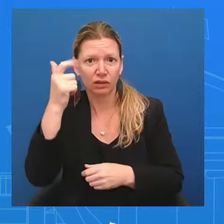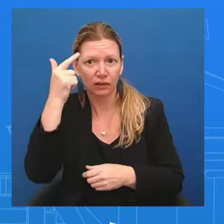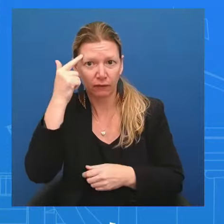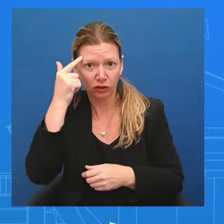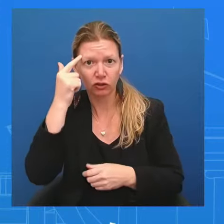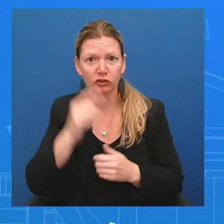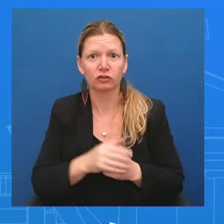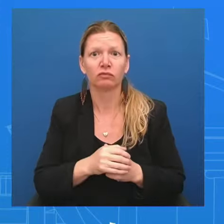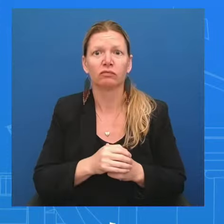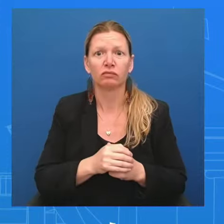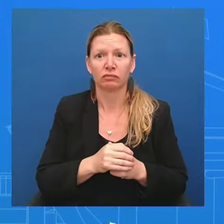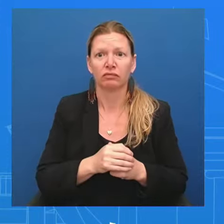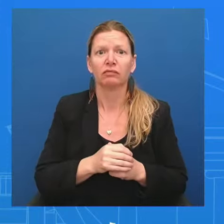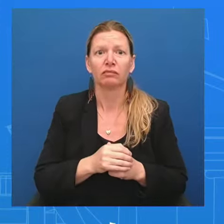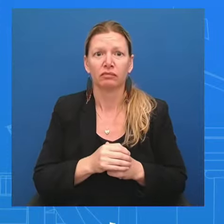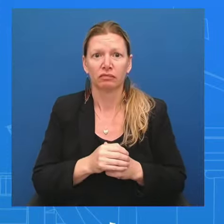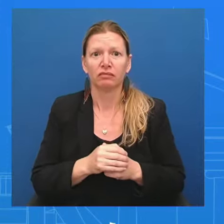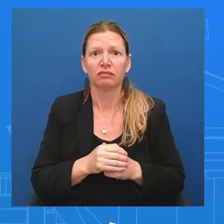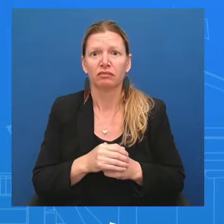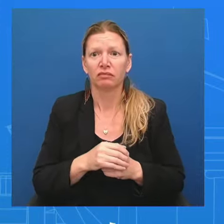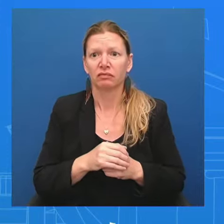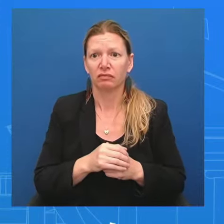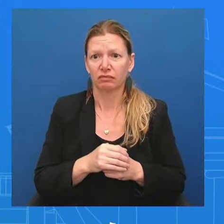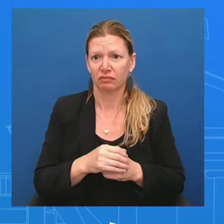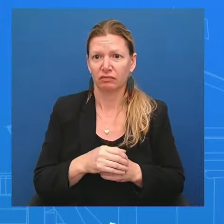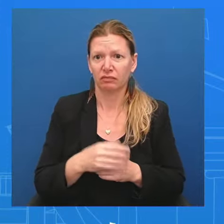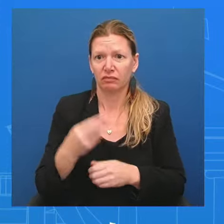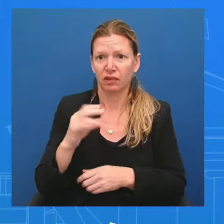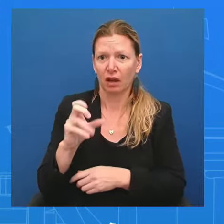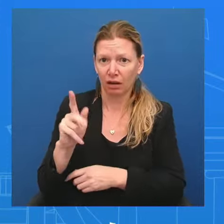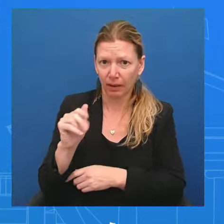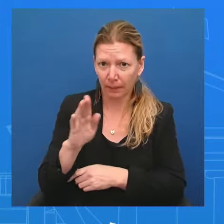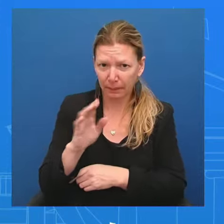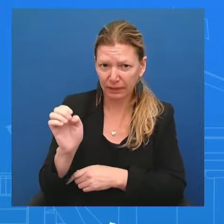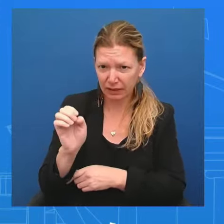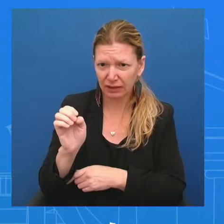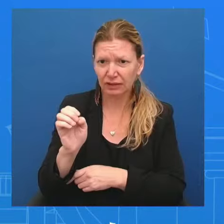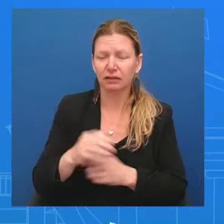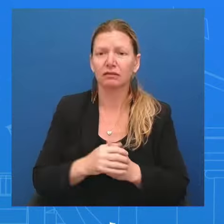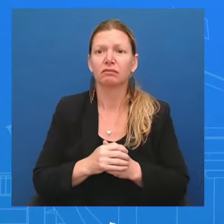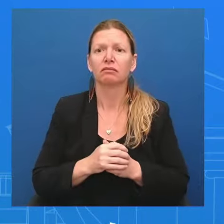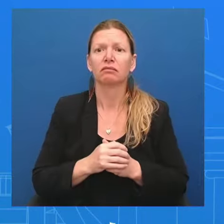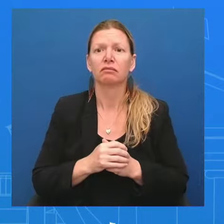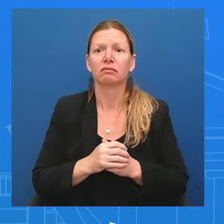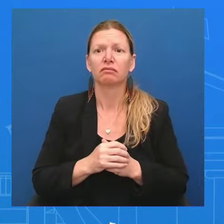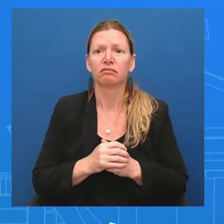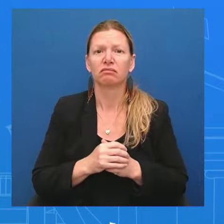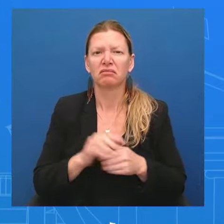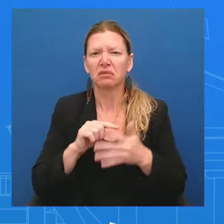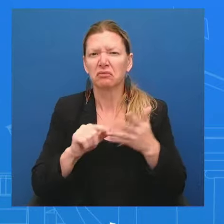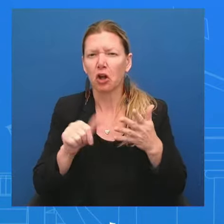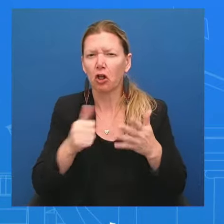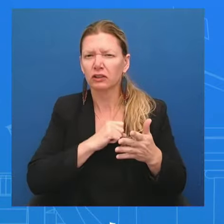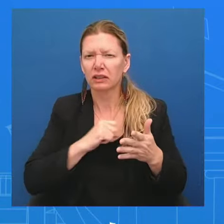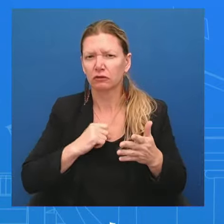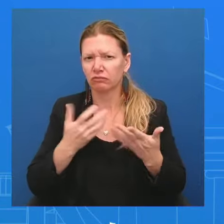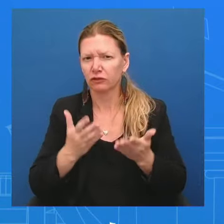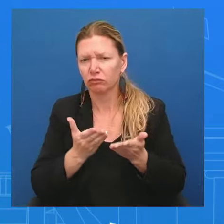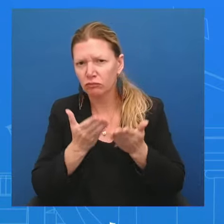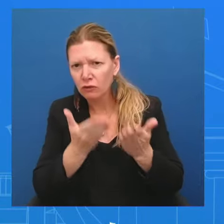to offer his condolences for the lives lost, and reiterate that the federal government stands ready to support as needed.